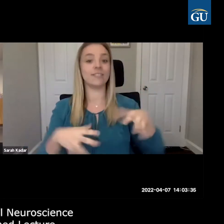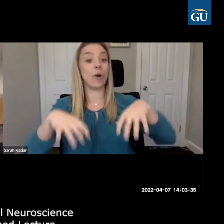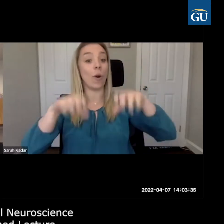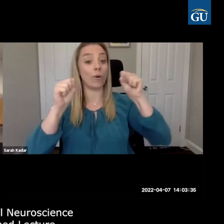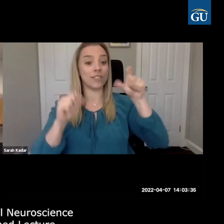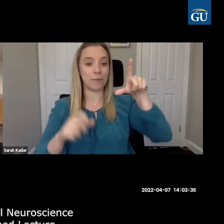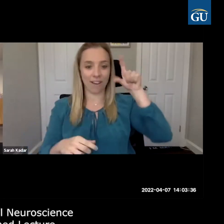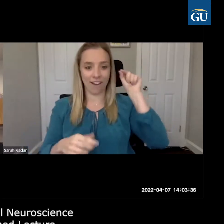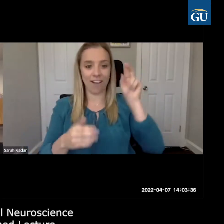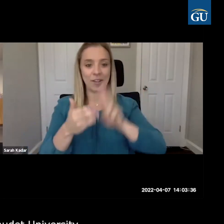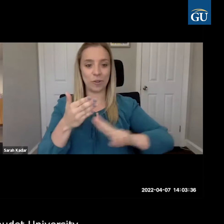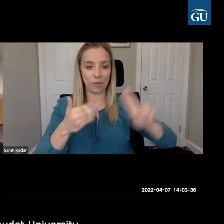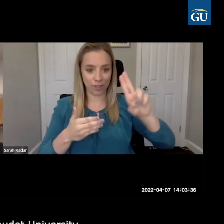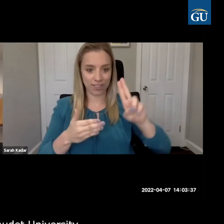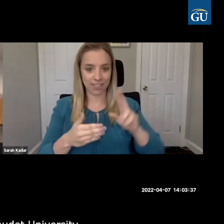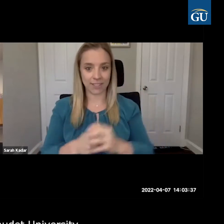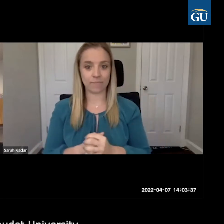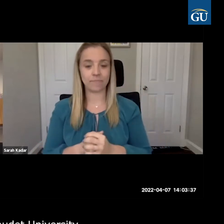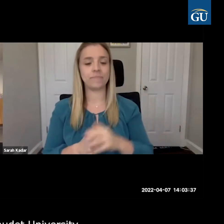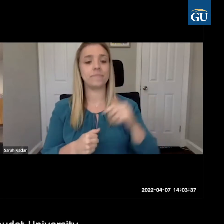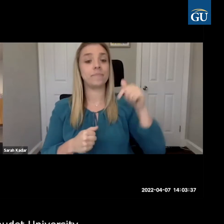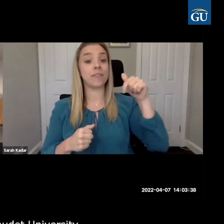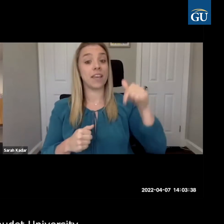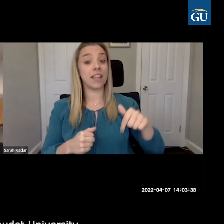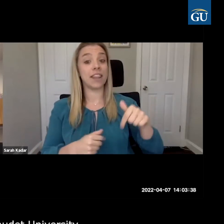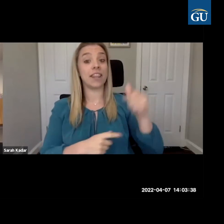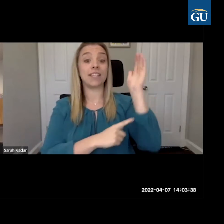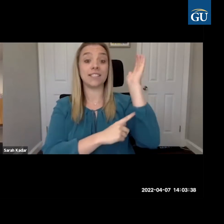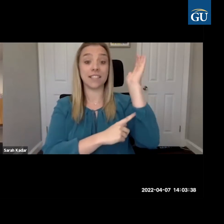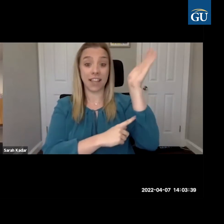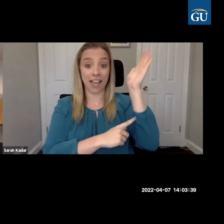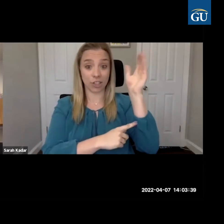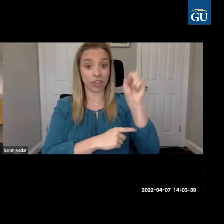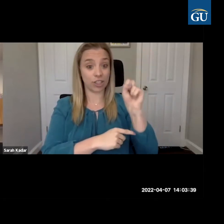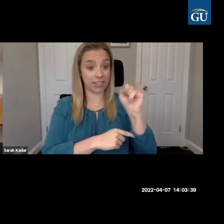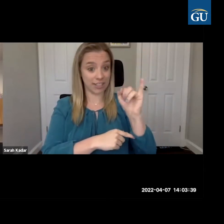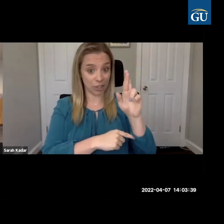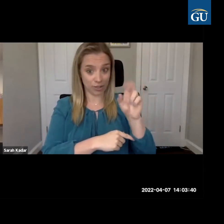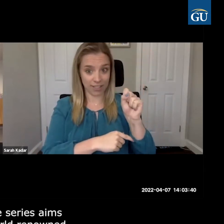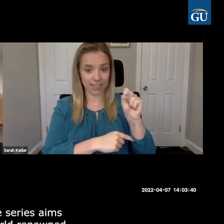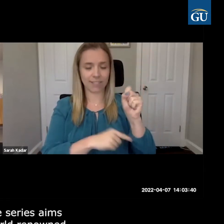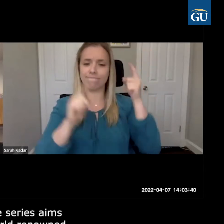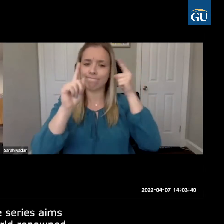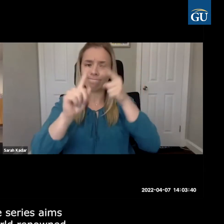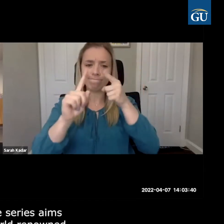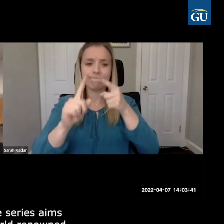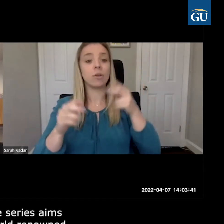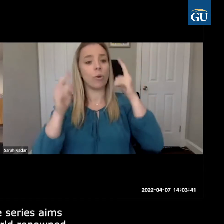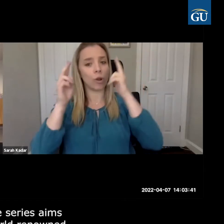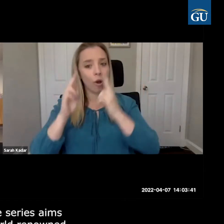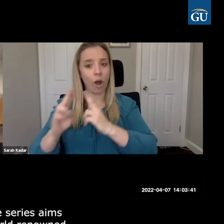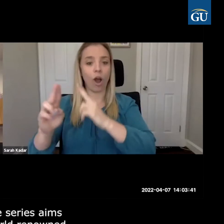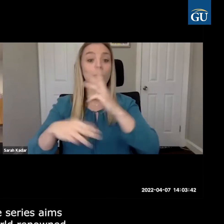lecture hosted by gallaudet university